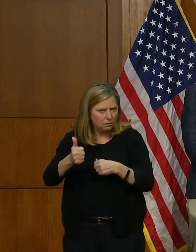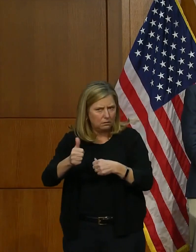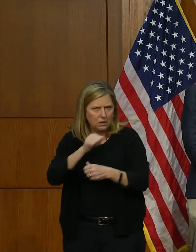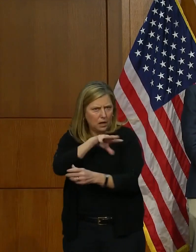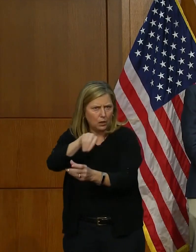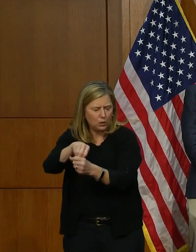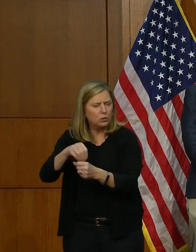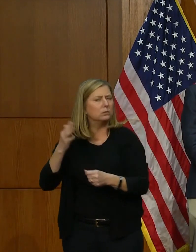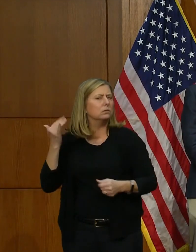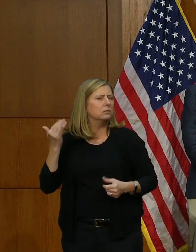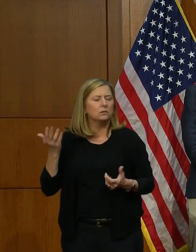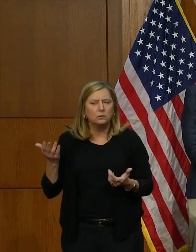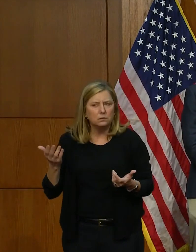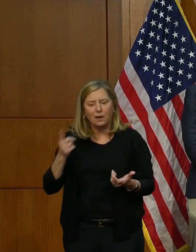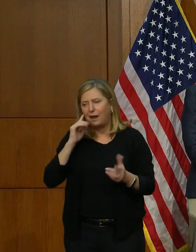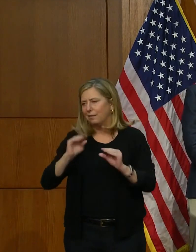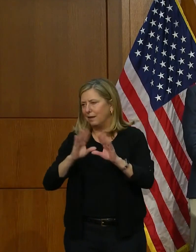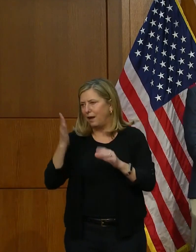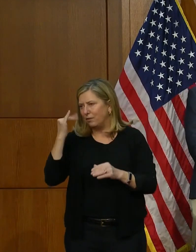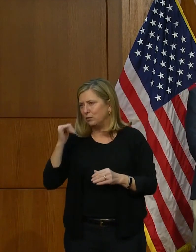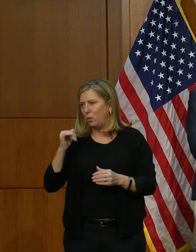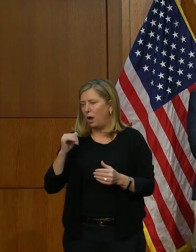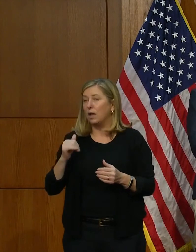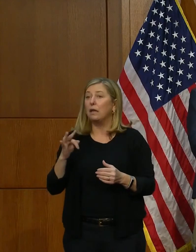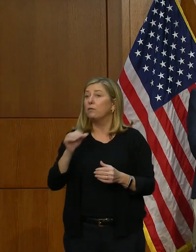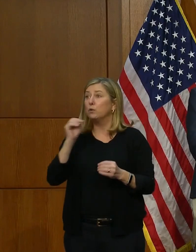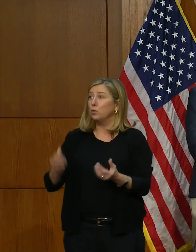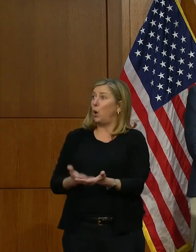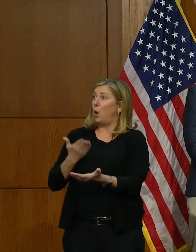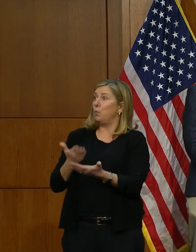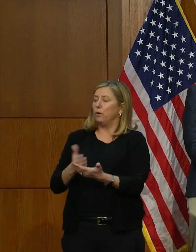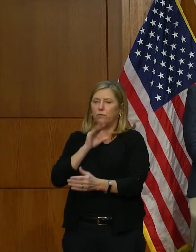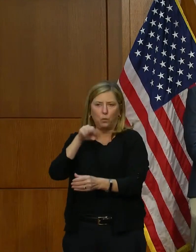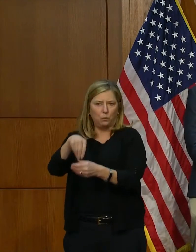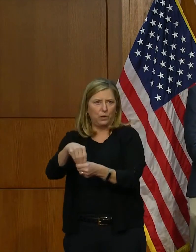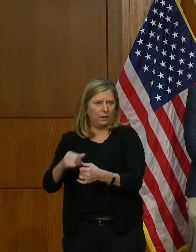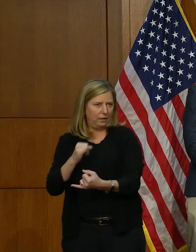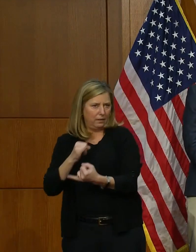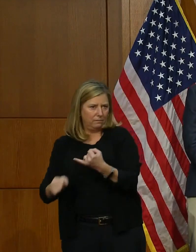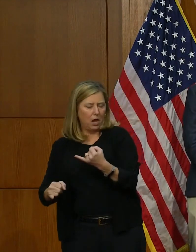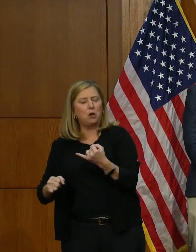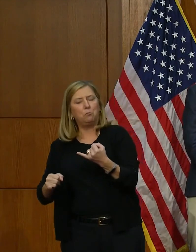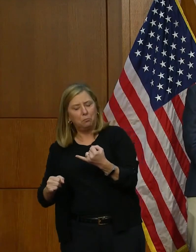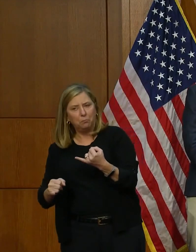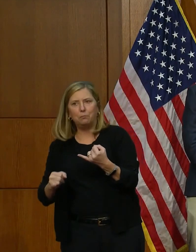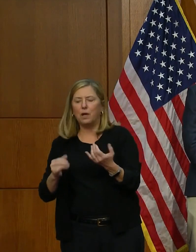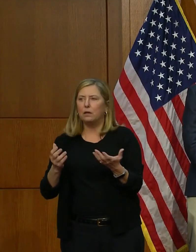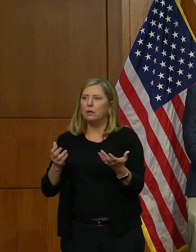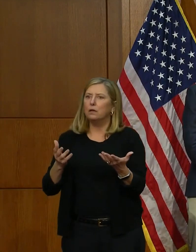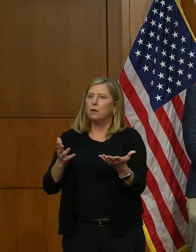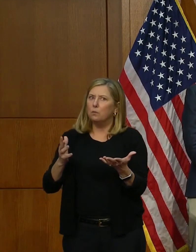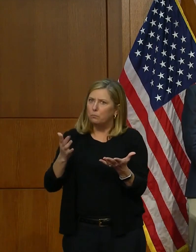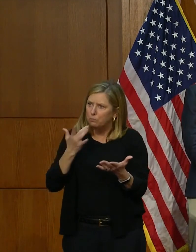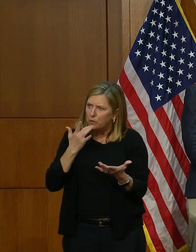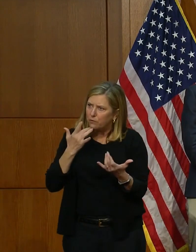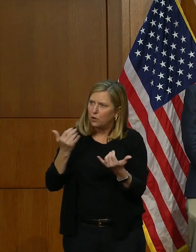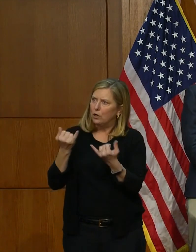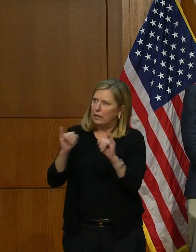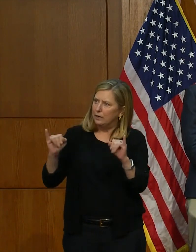UNSUBSTANTIATED CLAIMS WERE NOT INCLUDED. FOR THE PUBLIC. I THINK IT'S OBVIOUS WHY, IF SOMETHING IS UNSUBSTANTIATED,